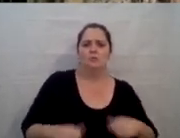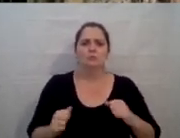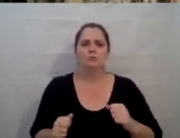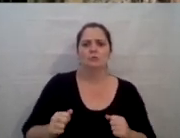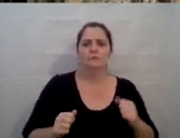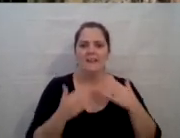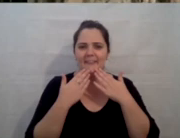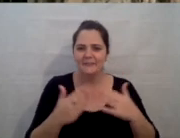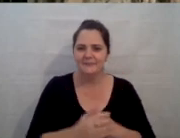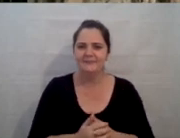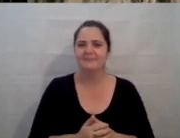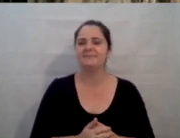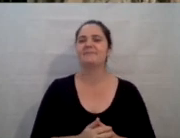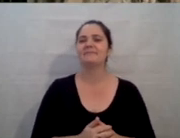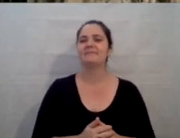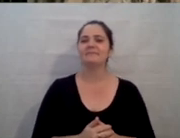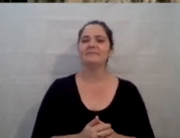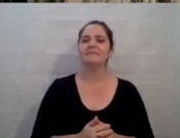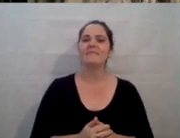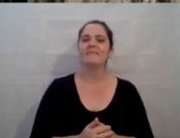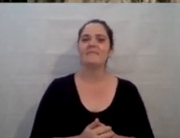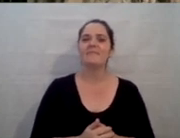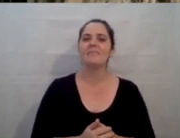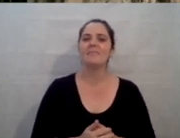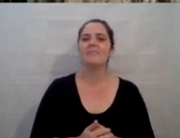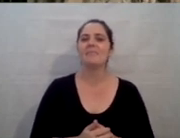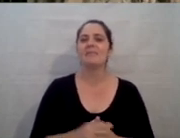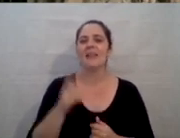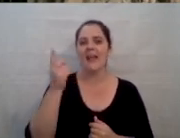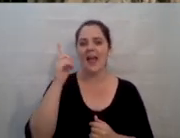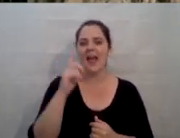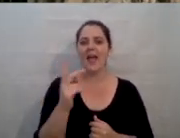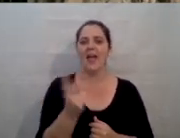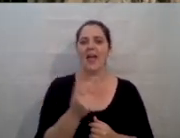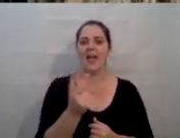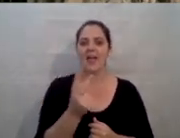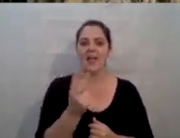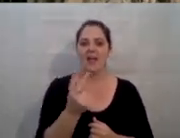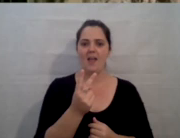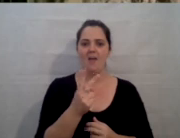Alright nice. Alright now I'm going to have Atticus and Rachel turn around for us now